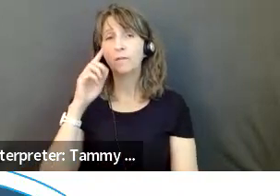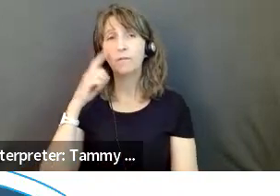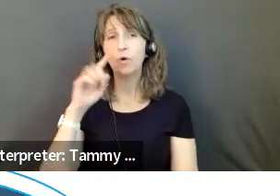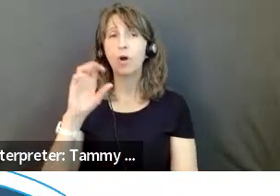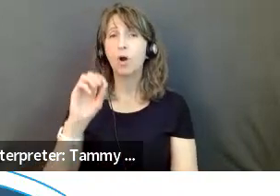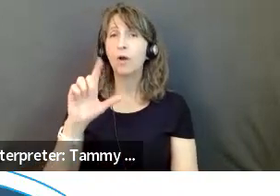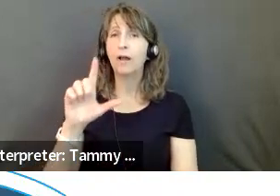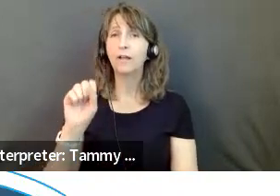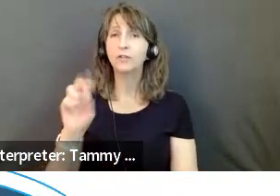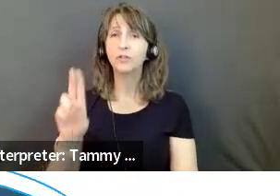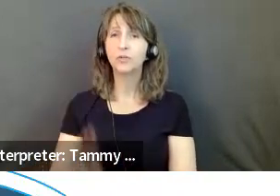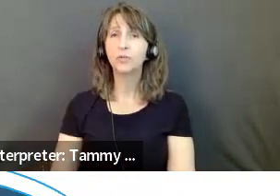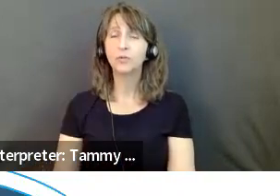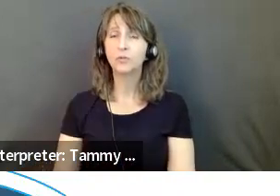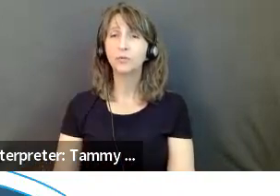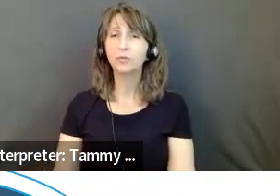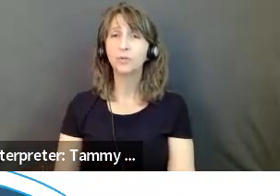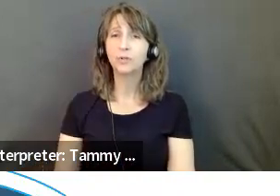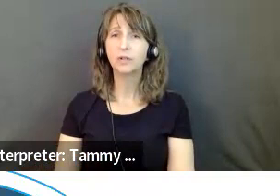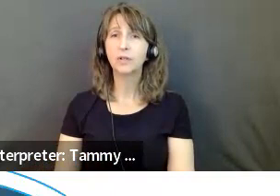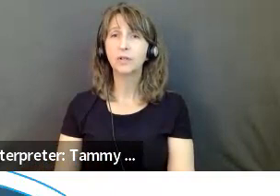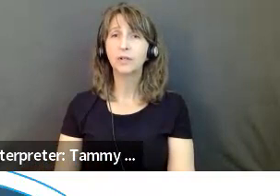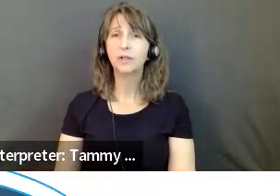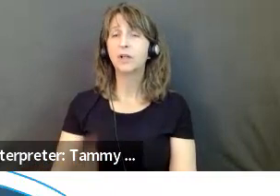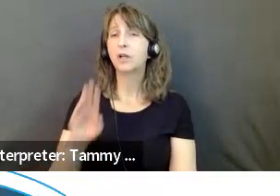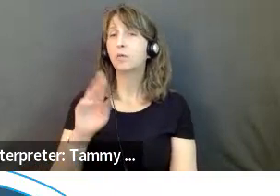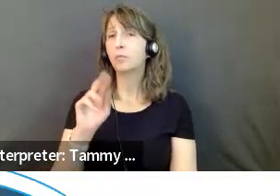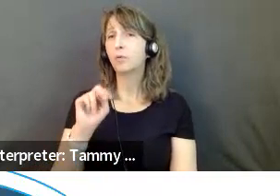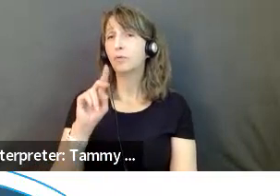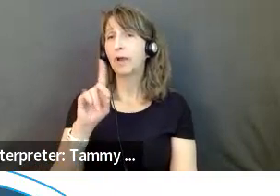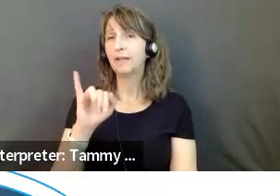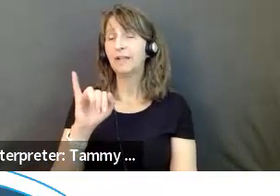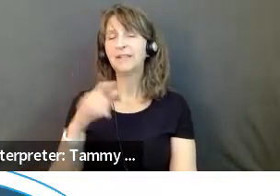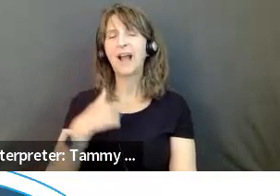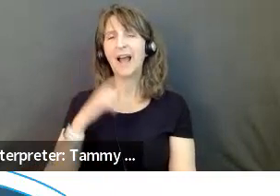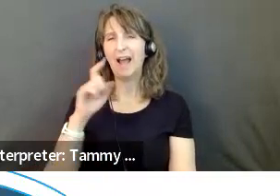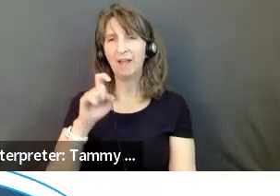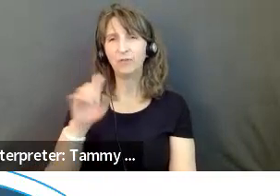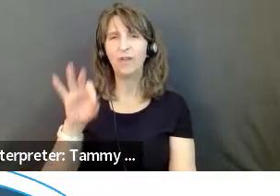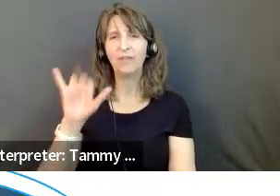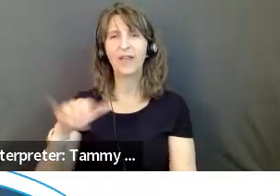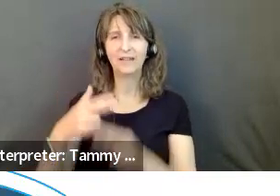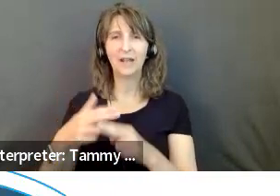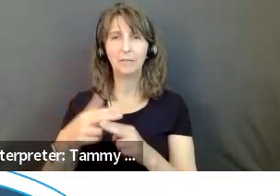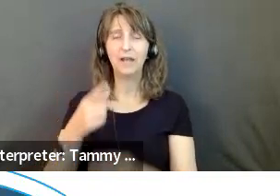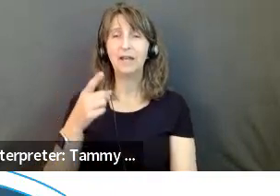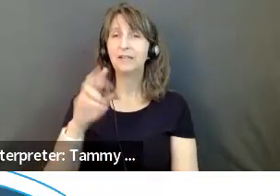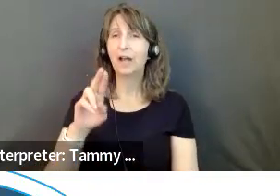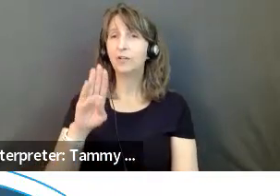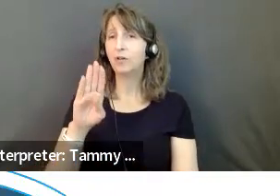I would have to get that name so Dr. B, who is our associate clinical director is actually our contact.